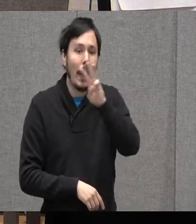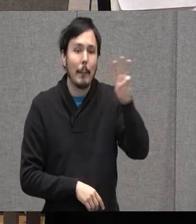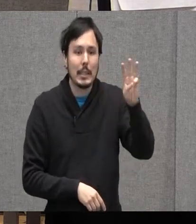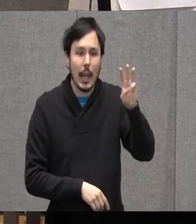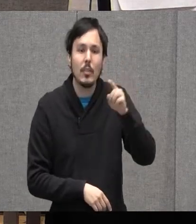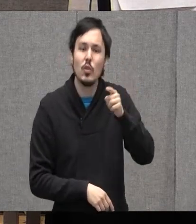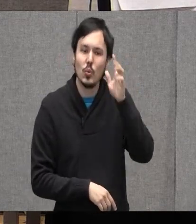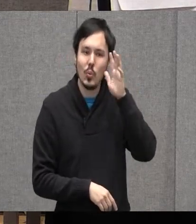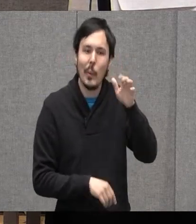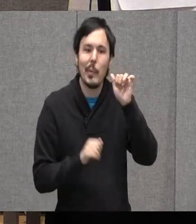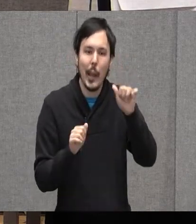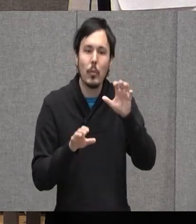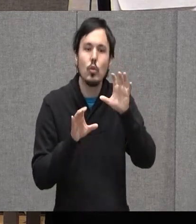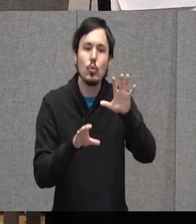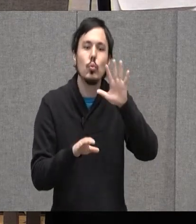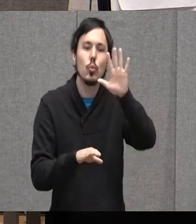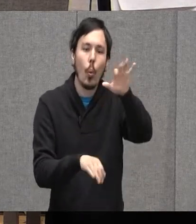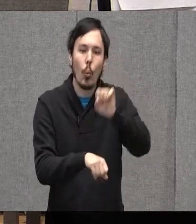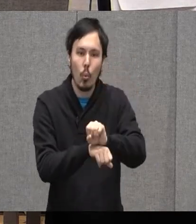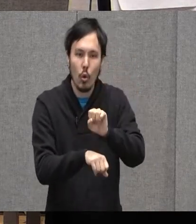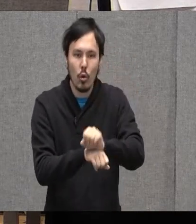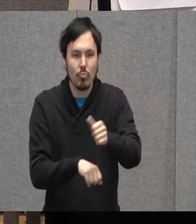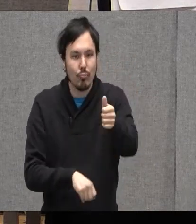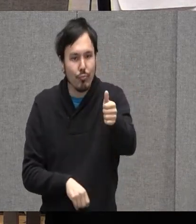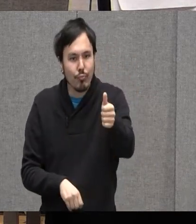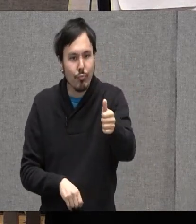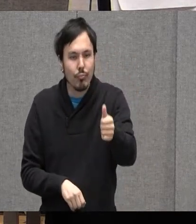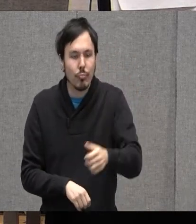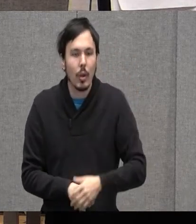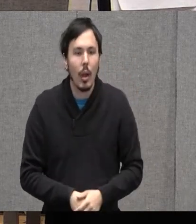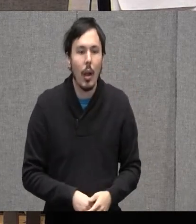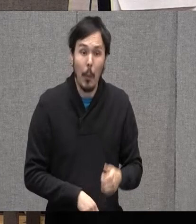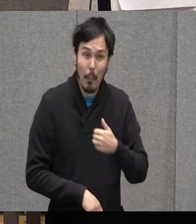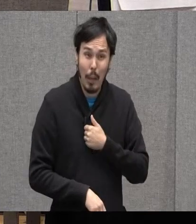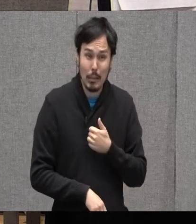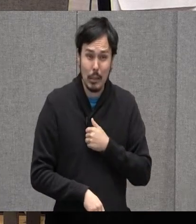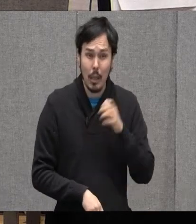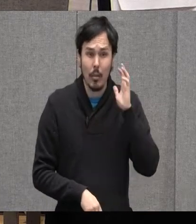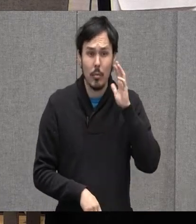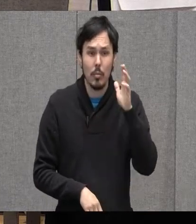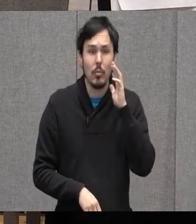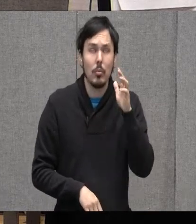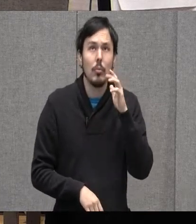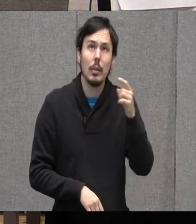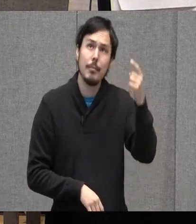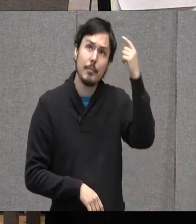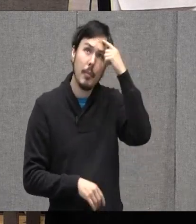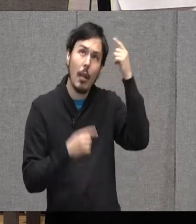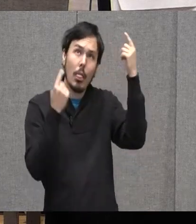Again, I'm gonna do what I call teacher talk and it's how I am thinking through the problem.